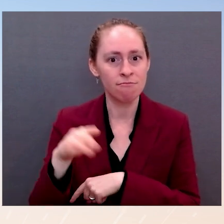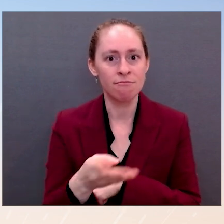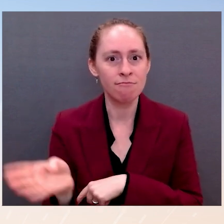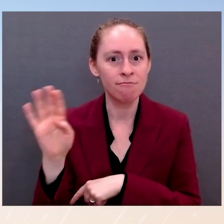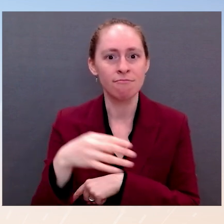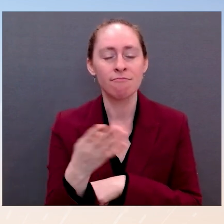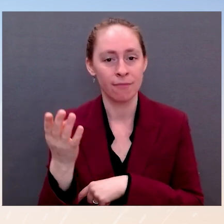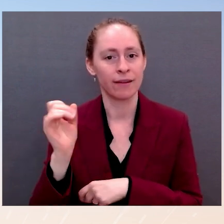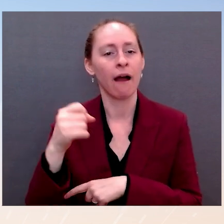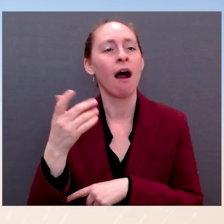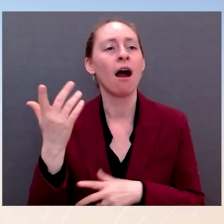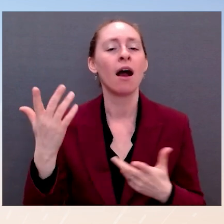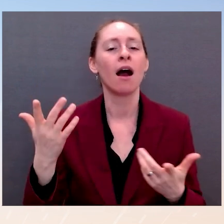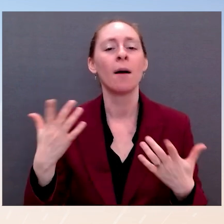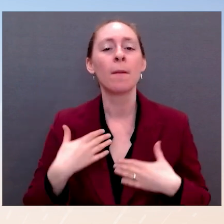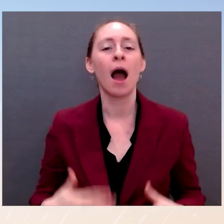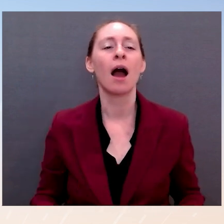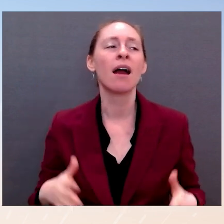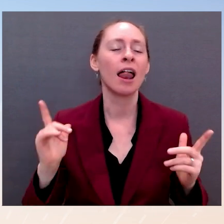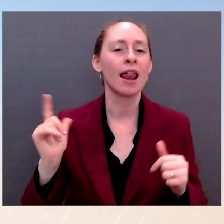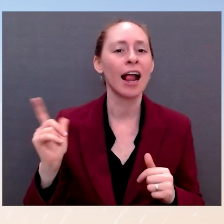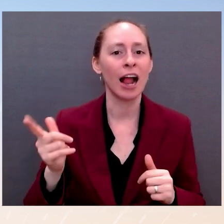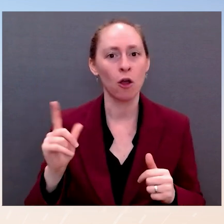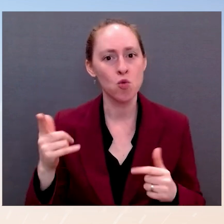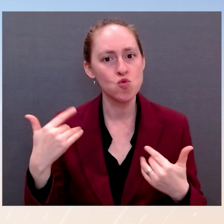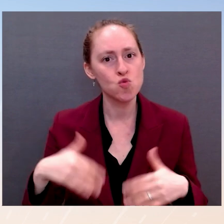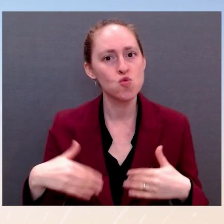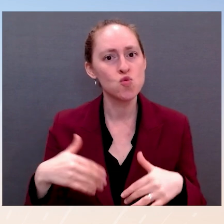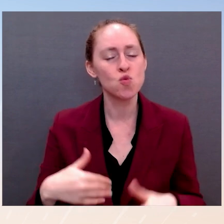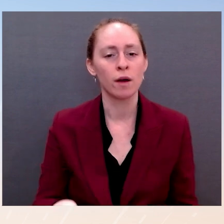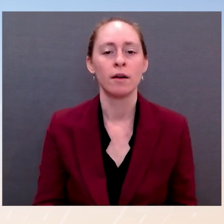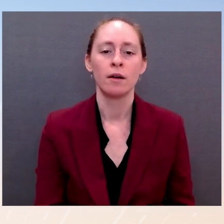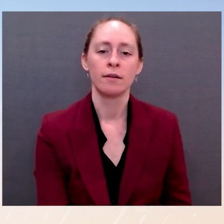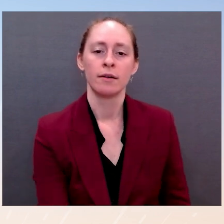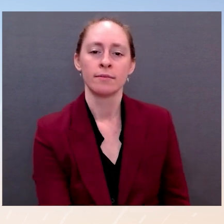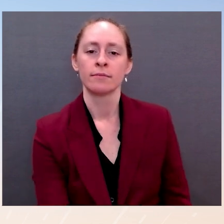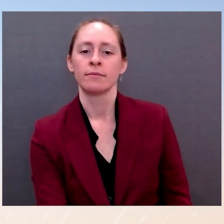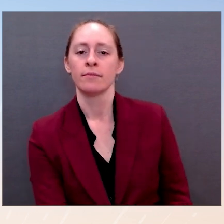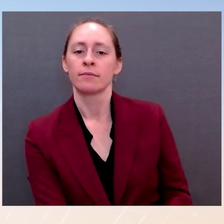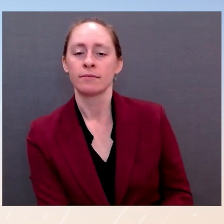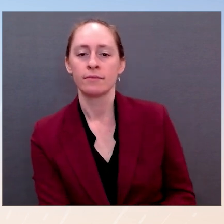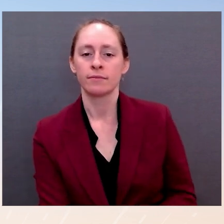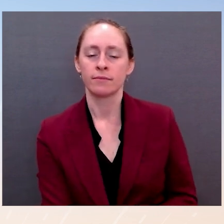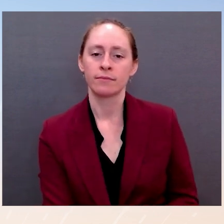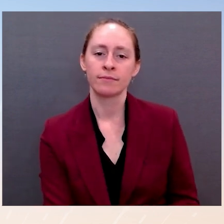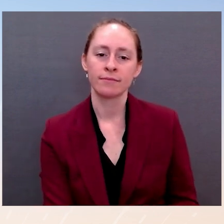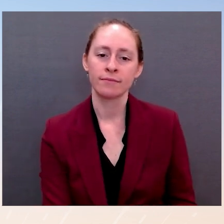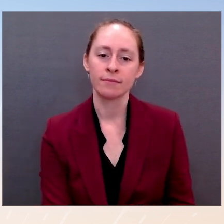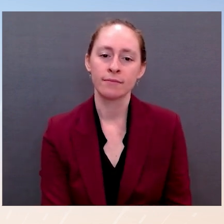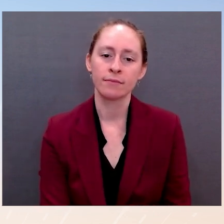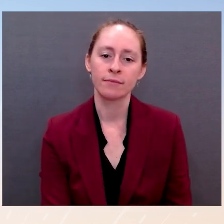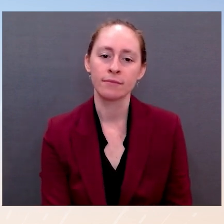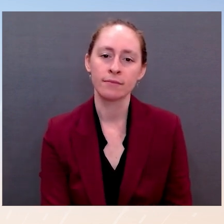For a lot of folks, the diet, the lifestyle, the inadequate access to health care, it all adds up for people of color,